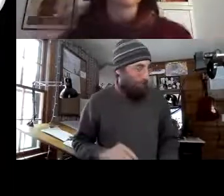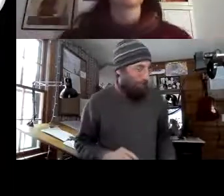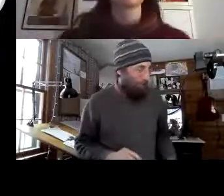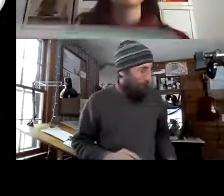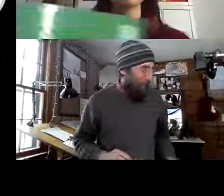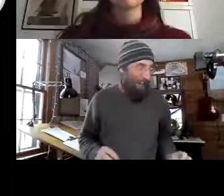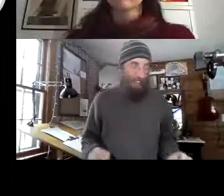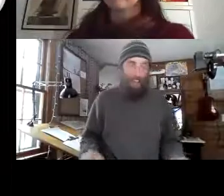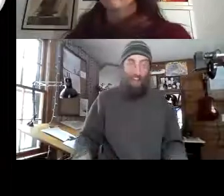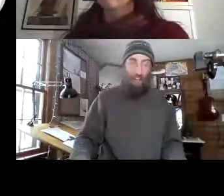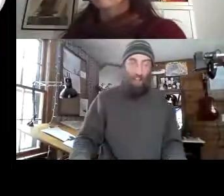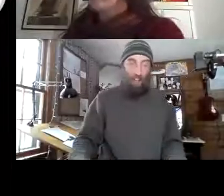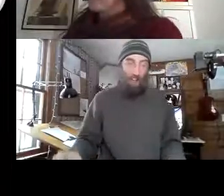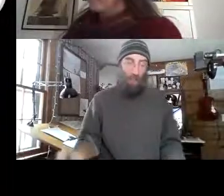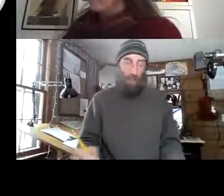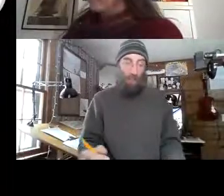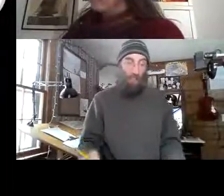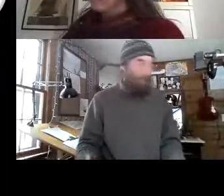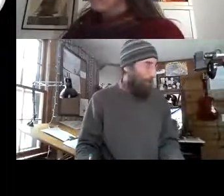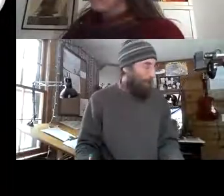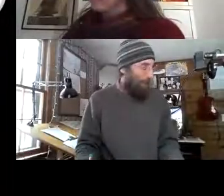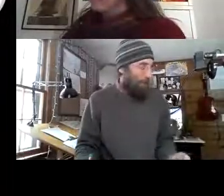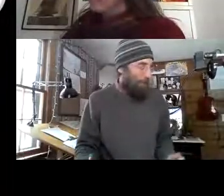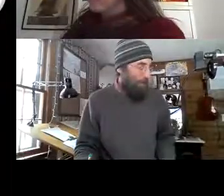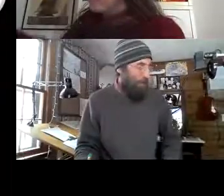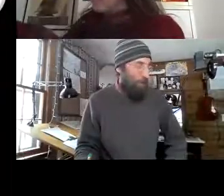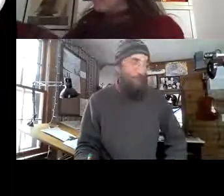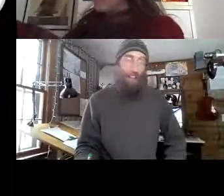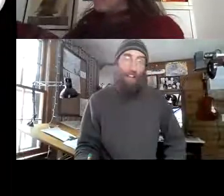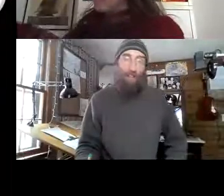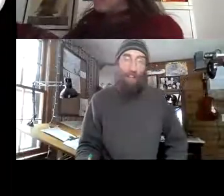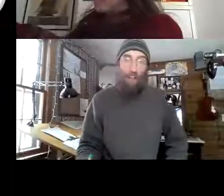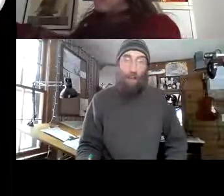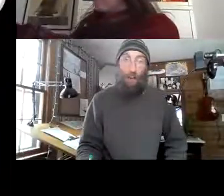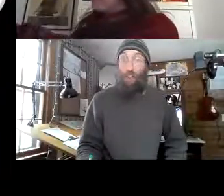Um, and uh, I'll-- we'll do a little doodling together, just as we think about